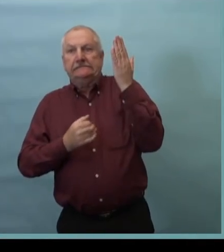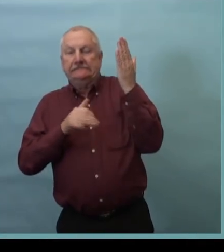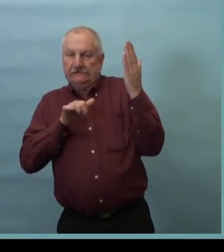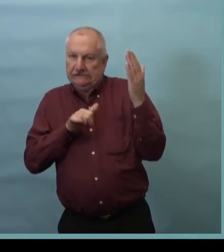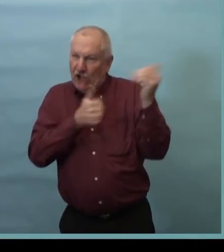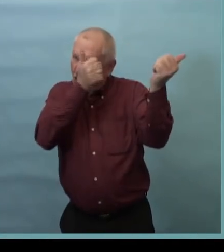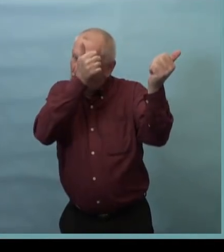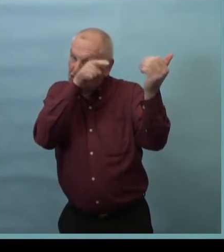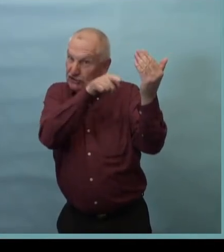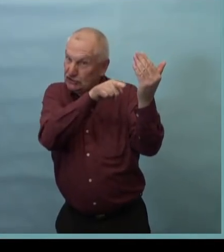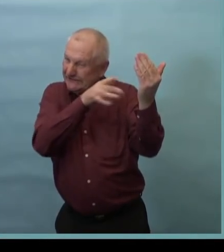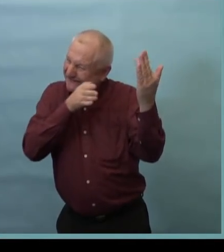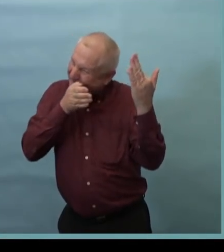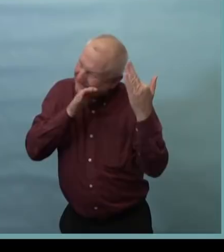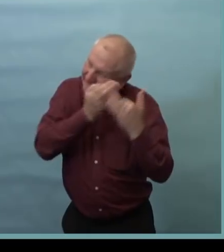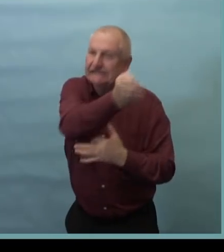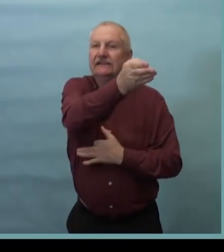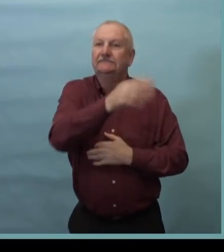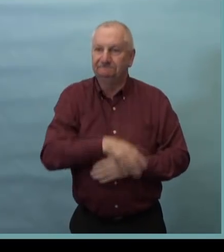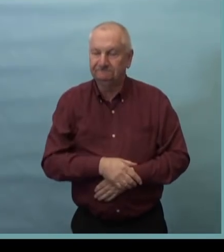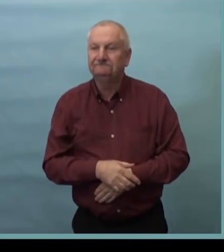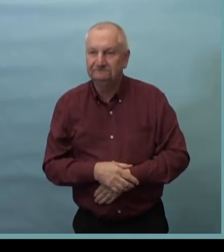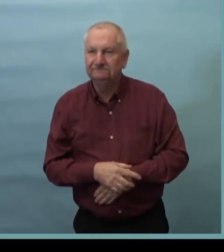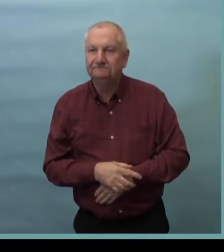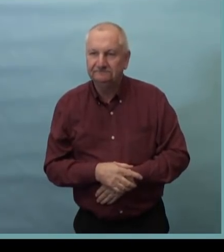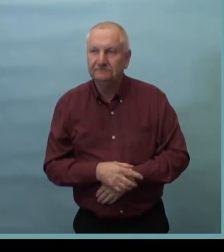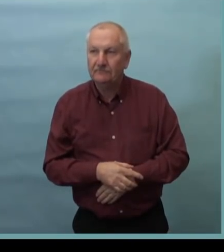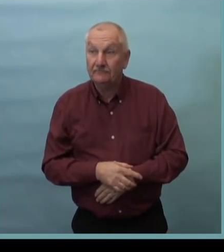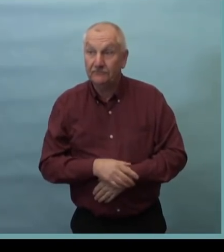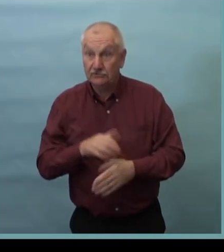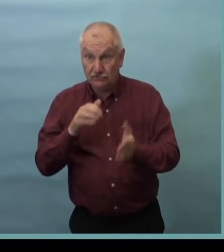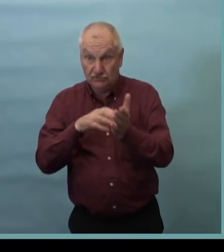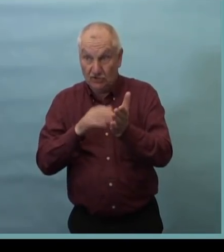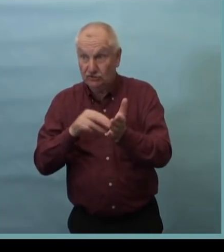are grateful to have them standing alongside healthcare workers on the